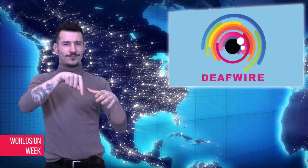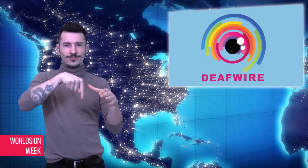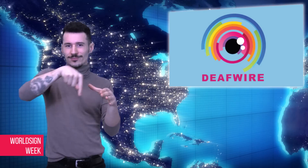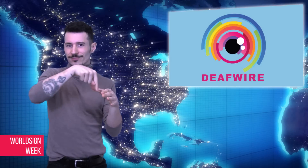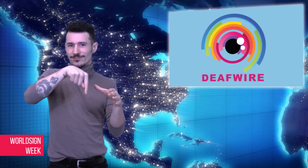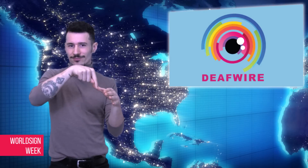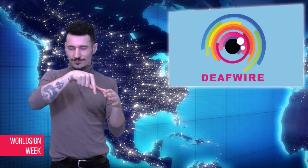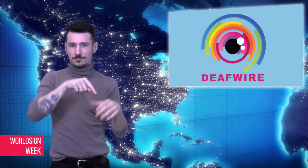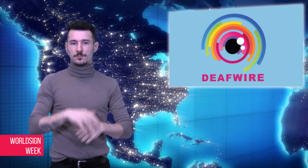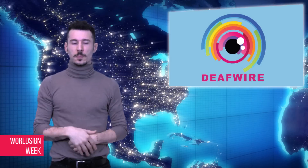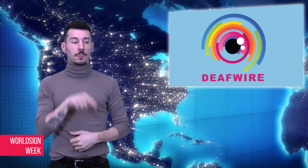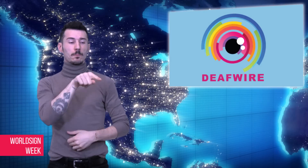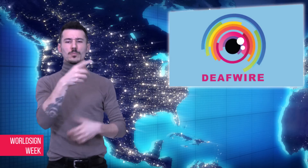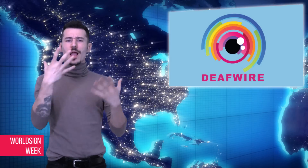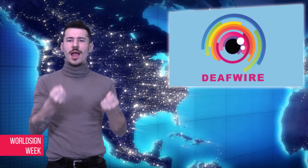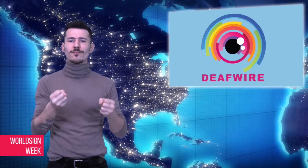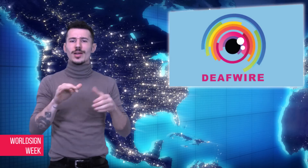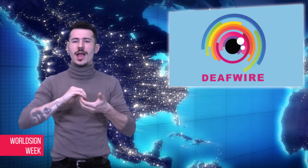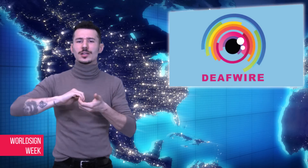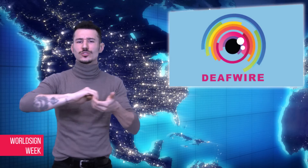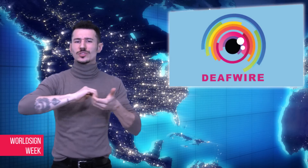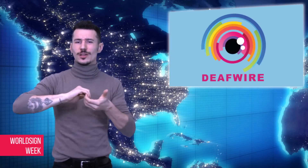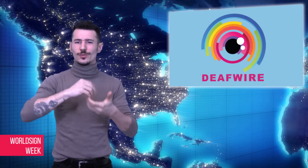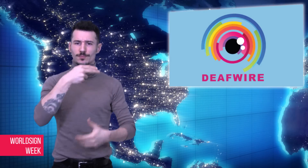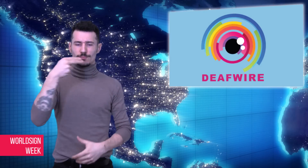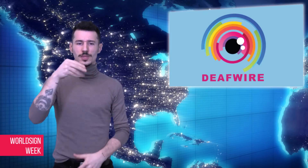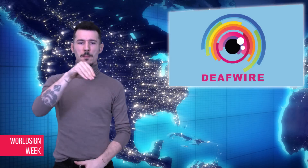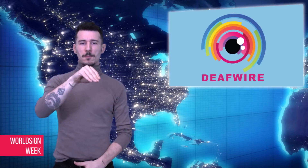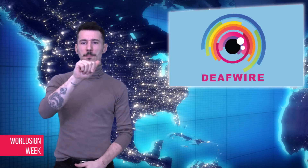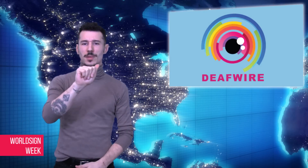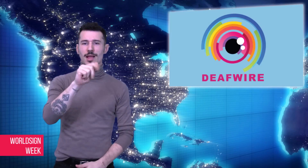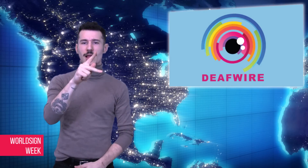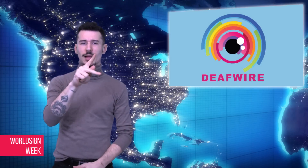about 18,000 residents. The British